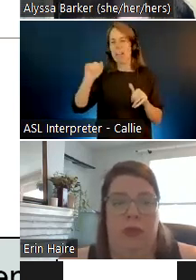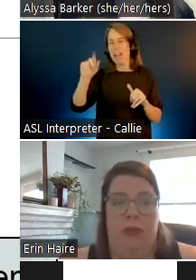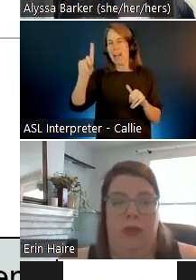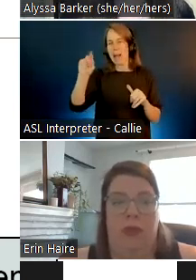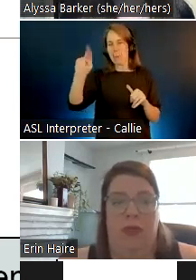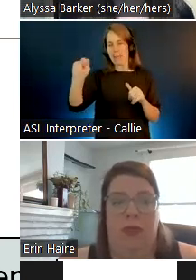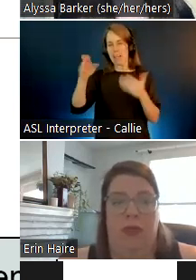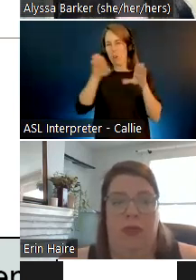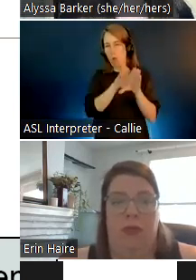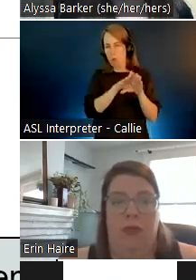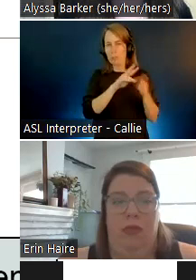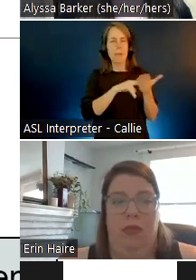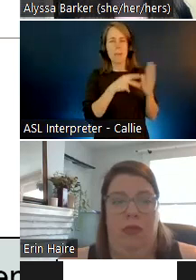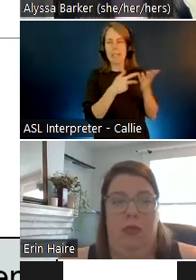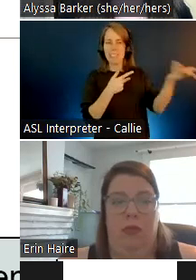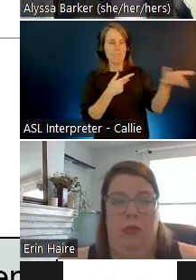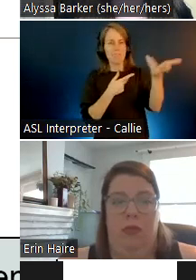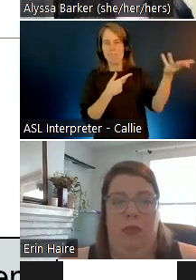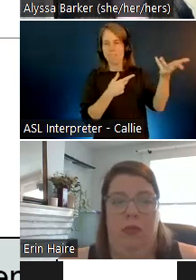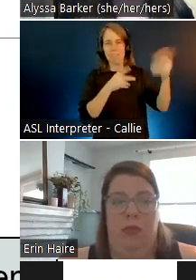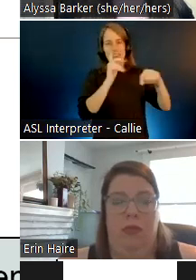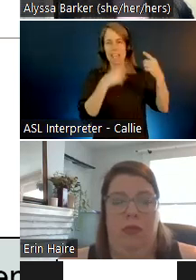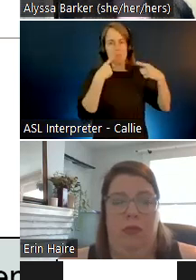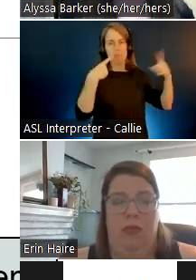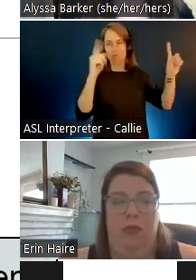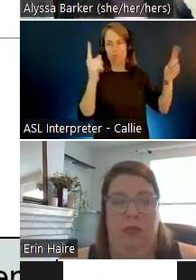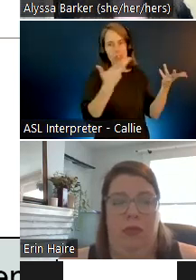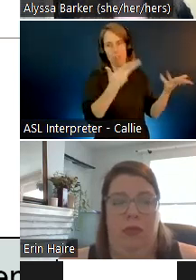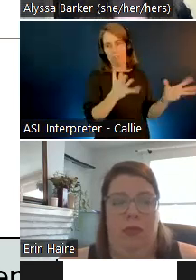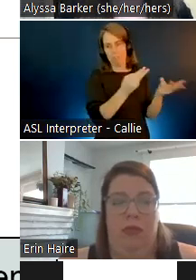jurisdiction or we couldn't get in touch with the person so we had to close out our investigation